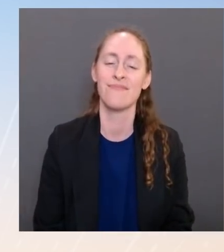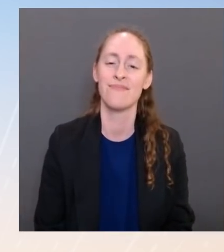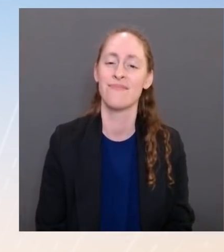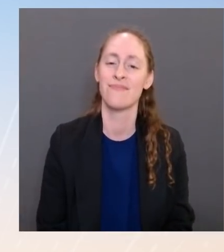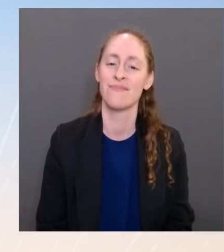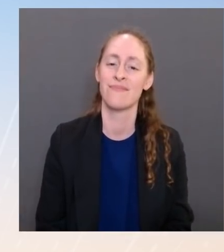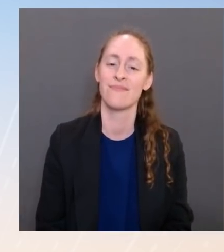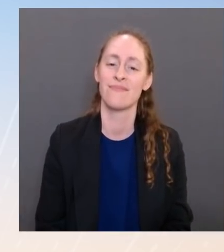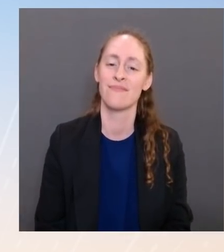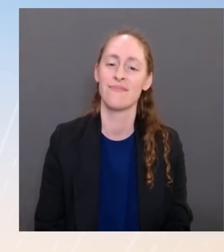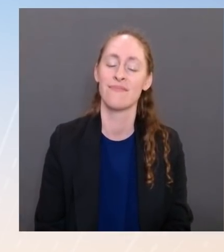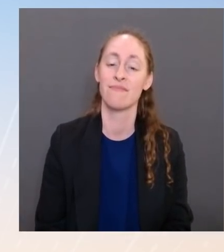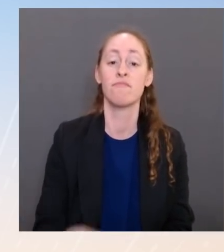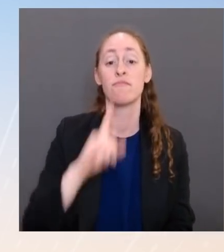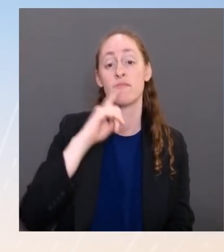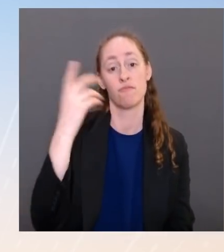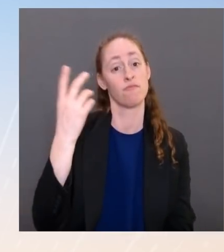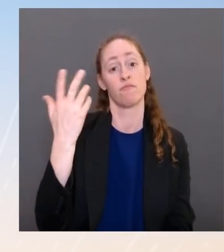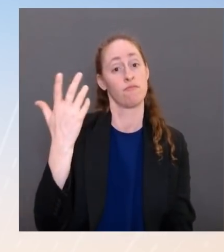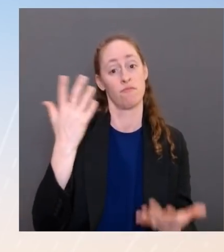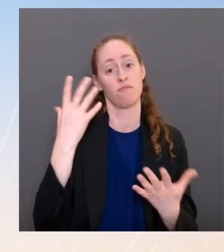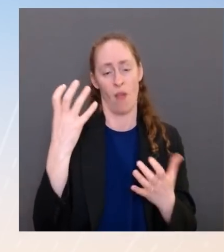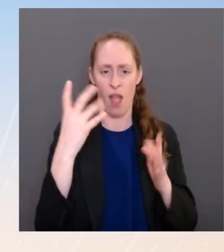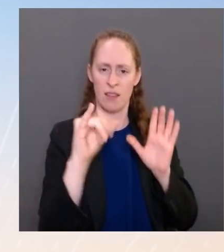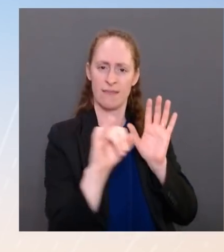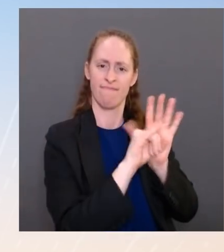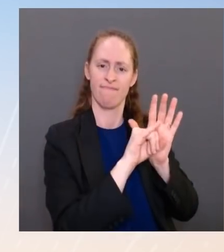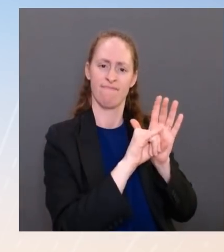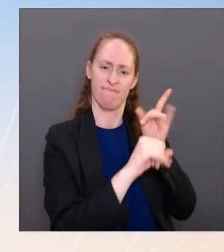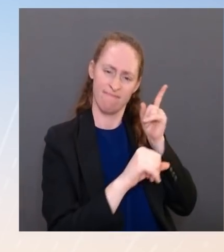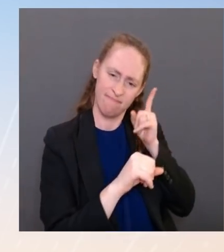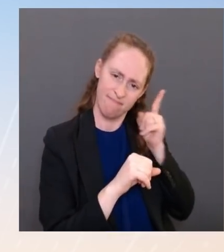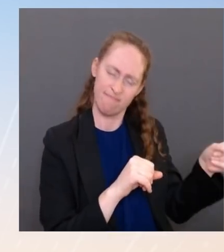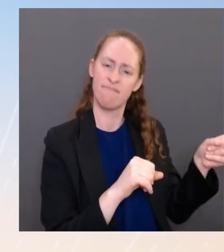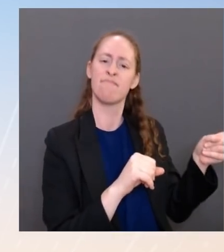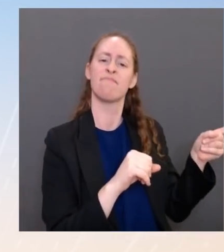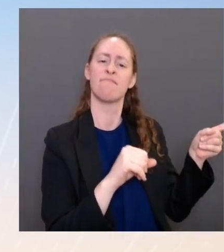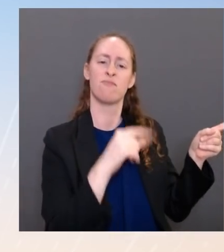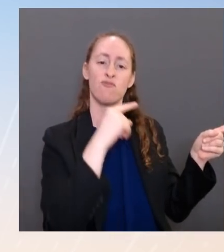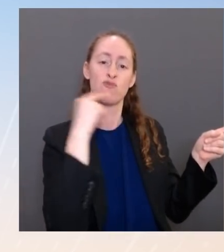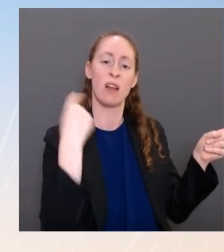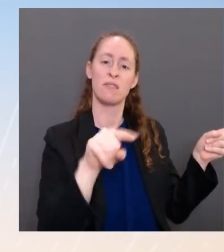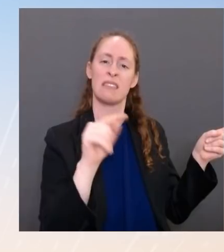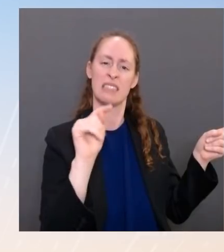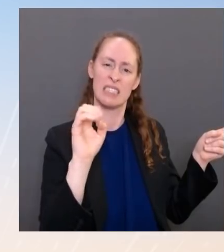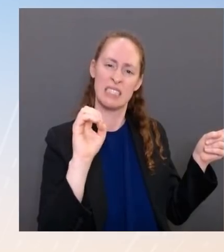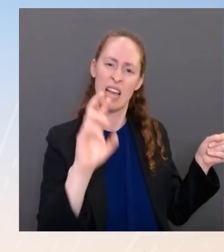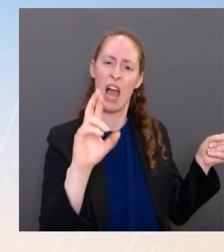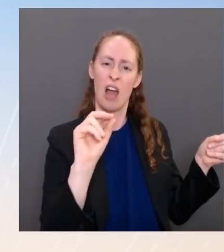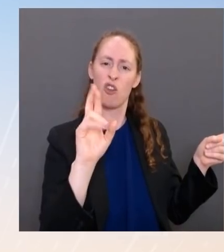Is there any new information, from your view, on that? Is that something the President supports? And if not, why not? Ms. Psaki: Well, we expect, certainly --